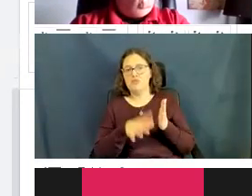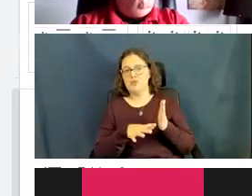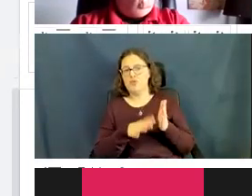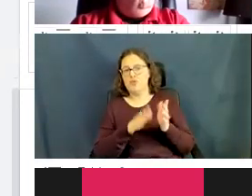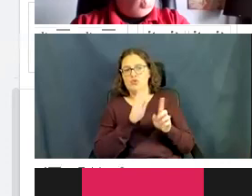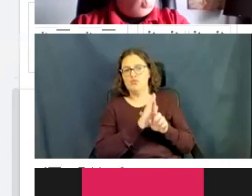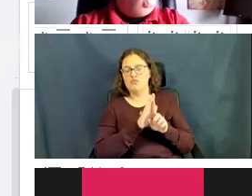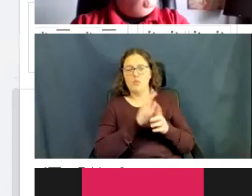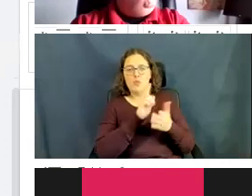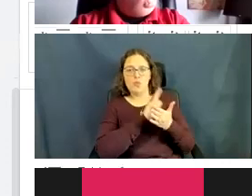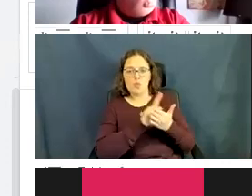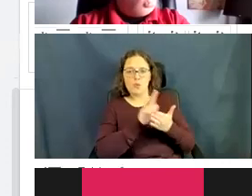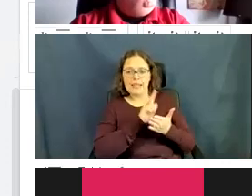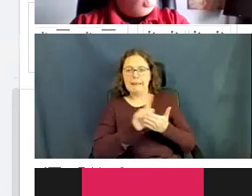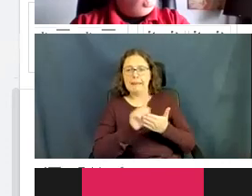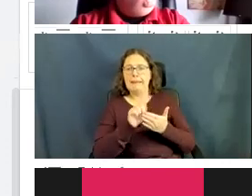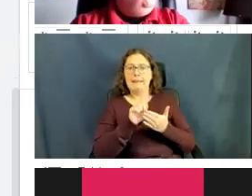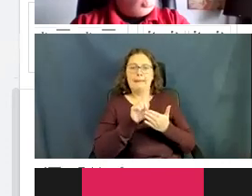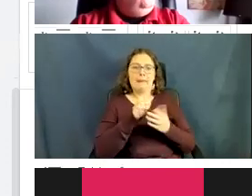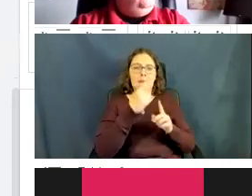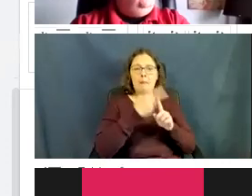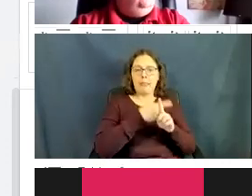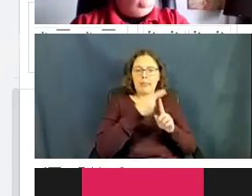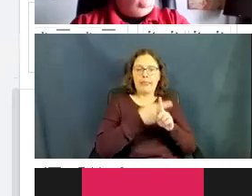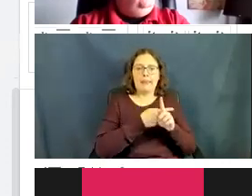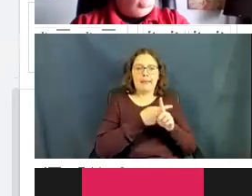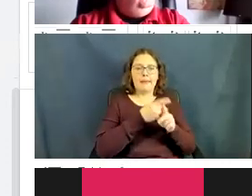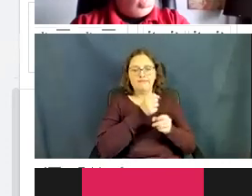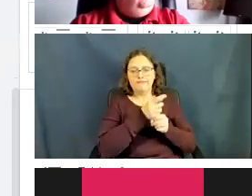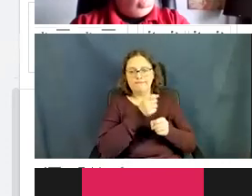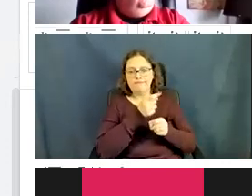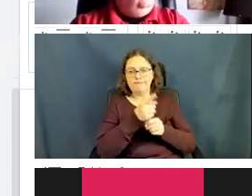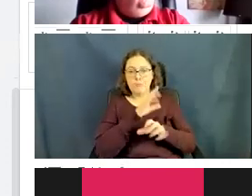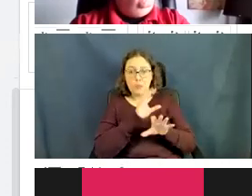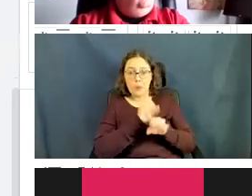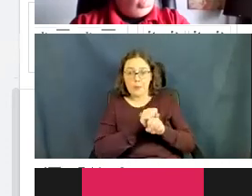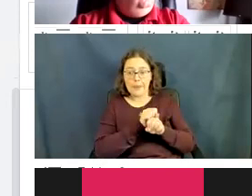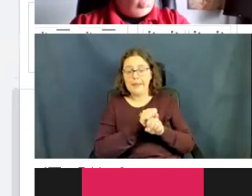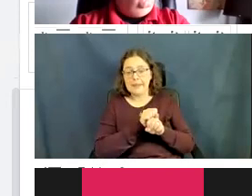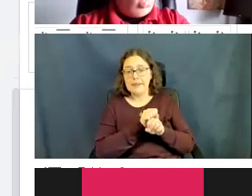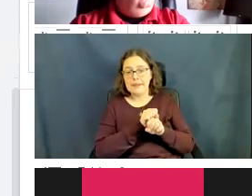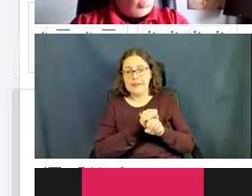files and then copy that and copy it onto the PowerPoint slide.